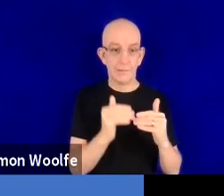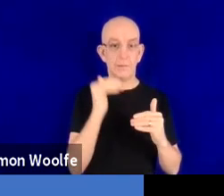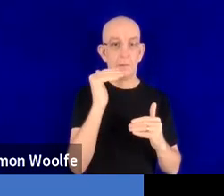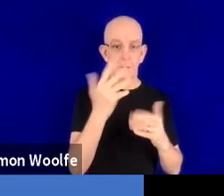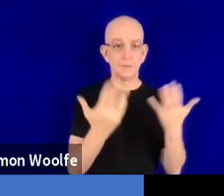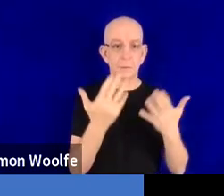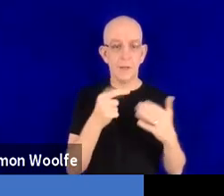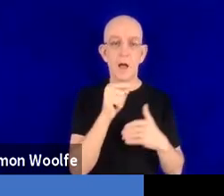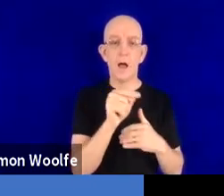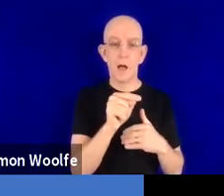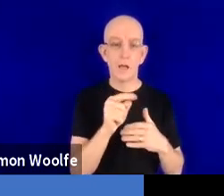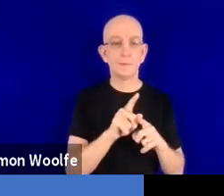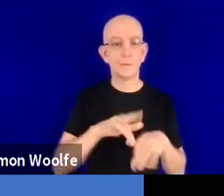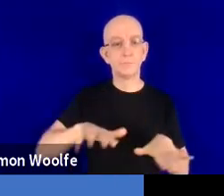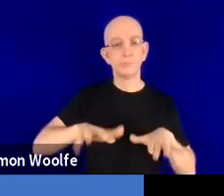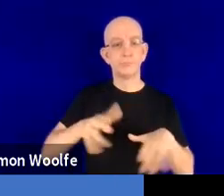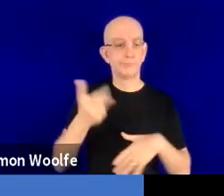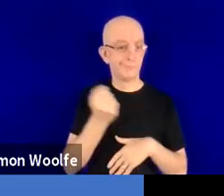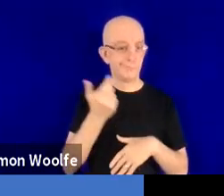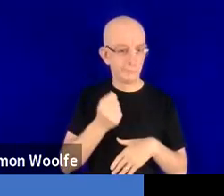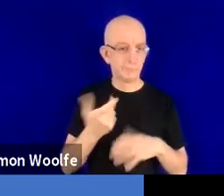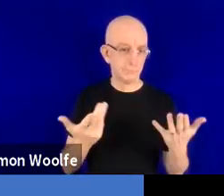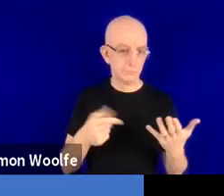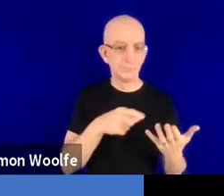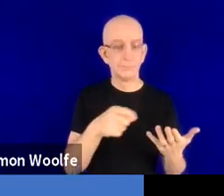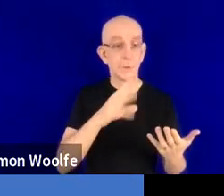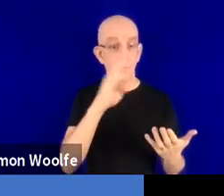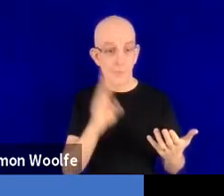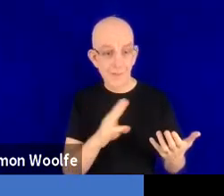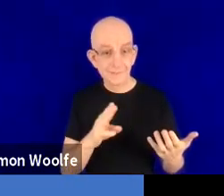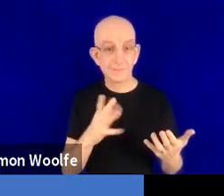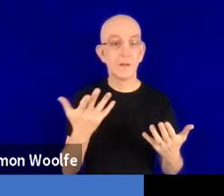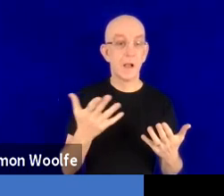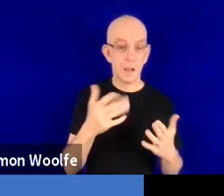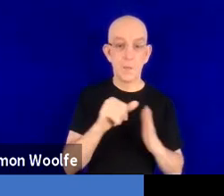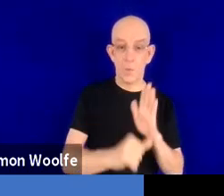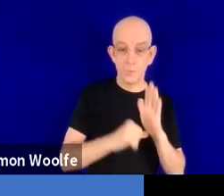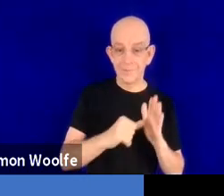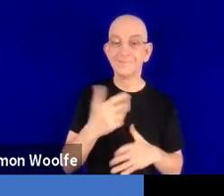a caveat being that the meaningfulness and how we interpret them does need some care